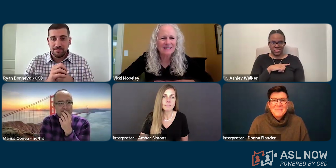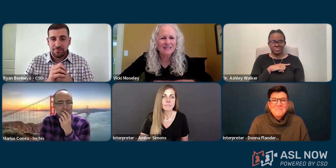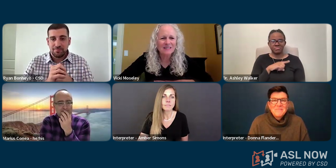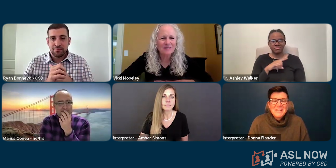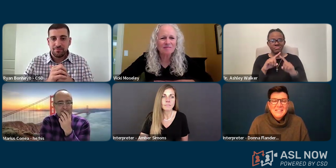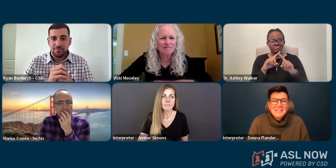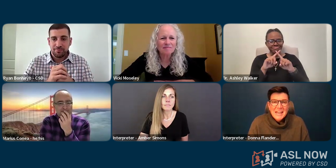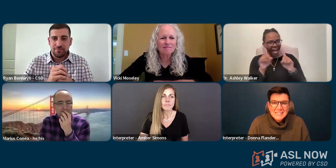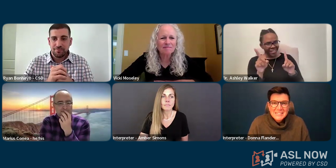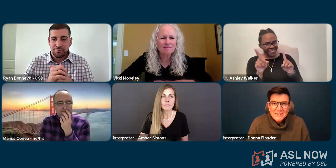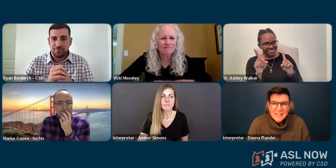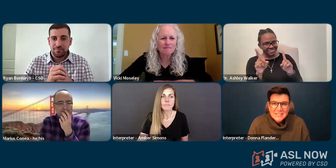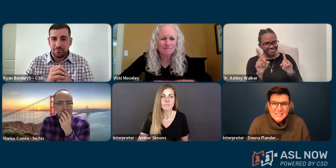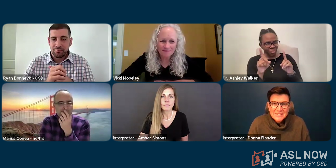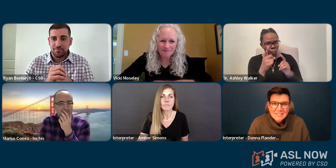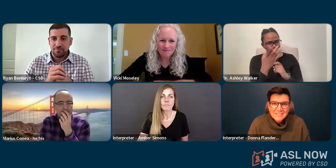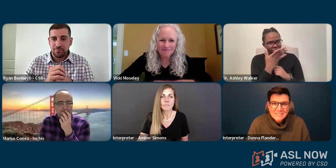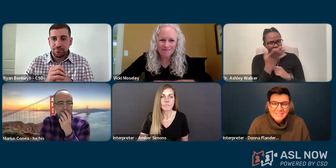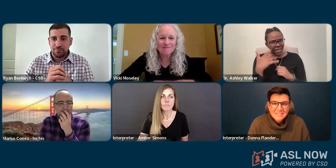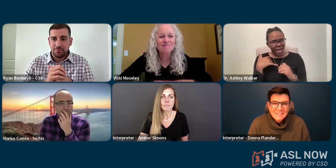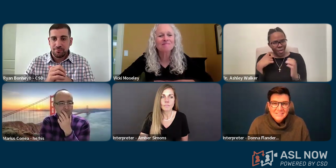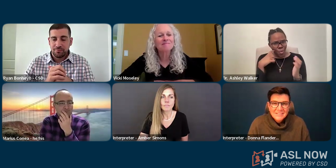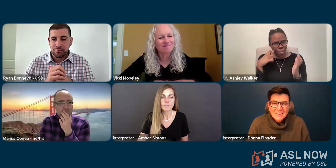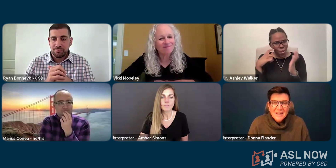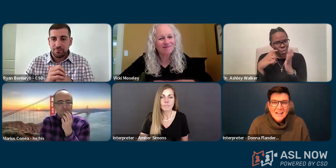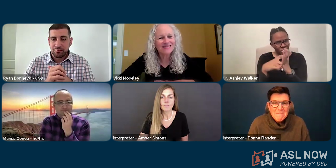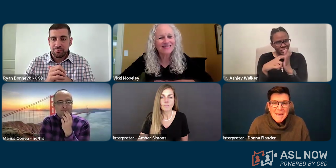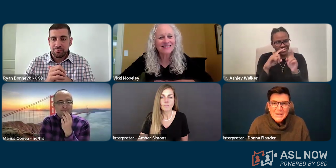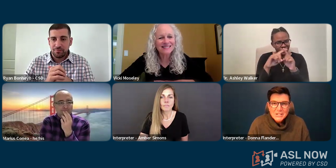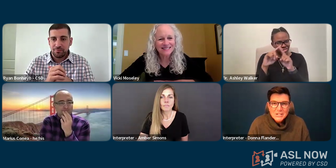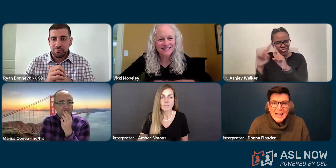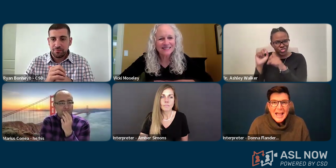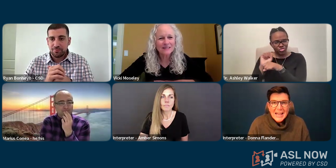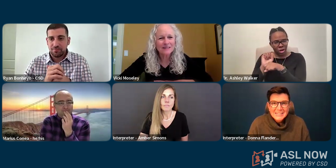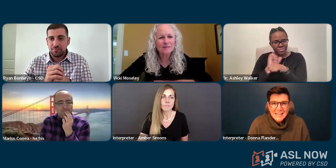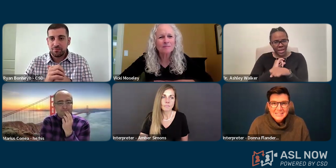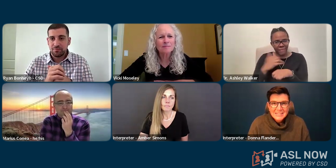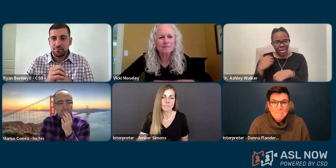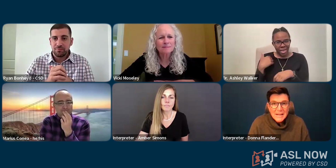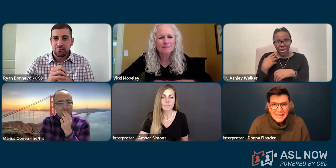It has given us unimaginable access.